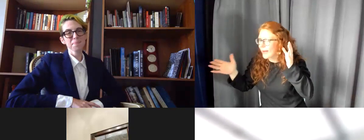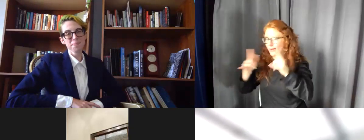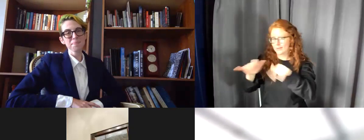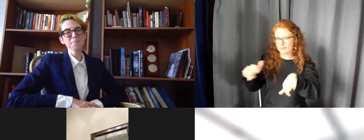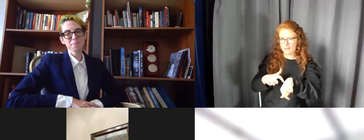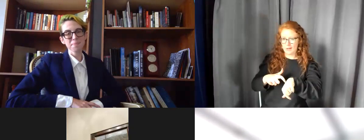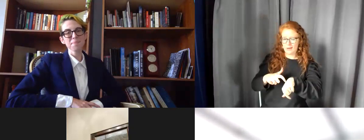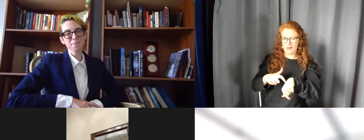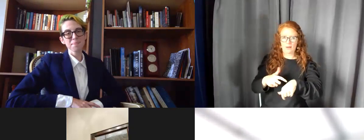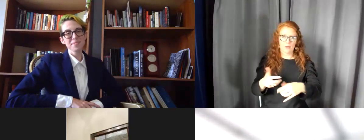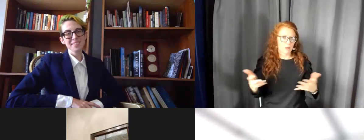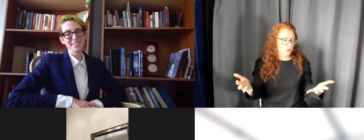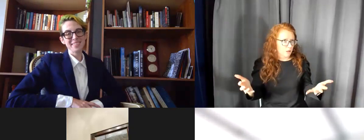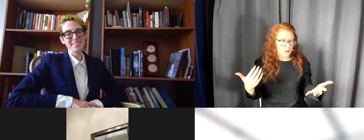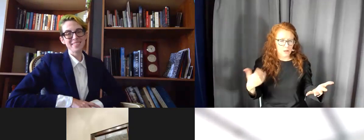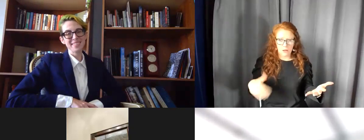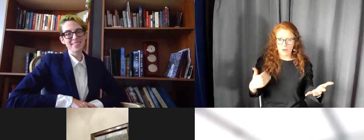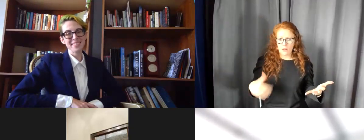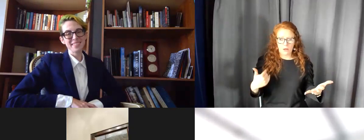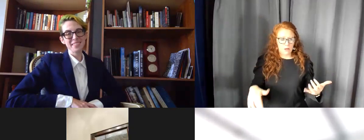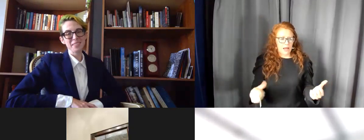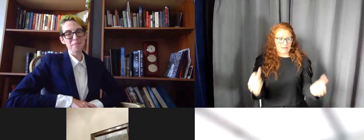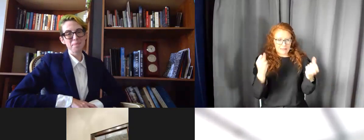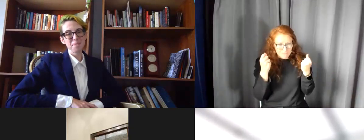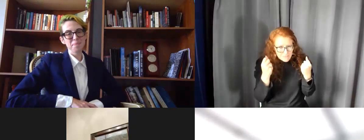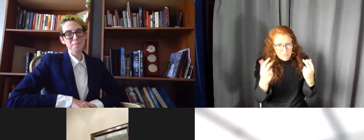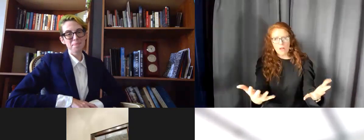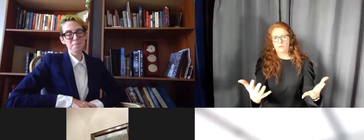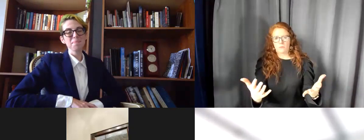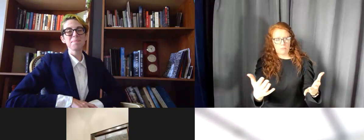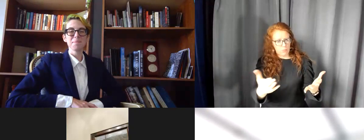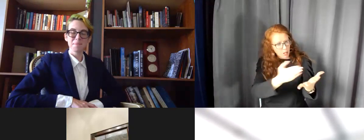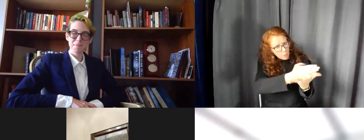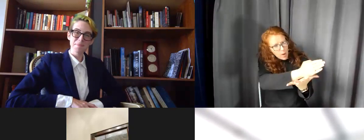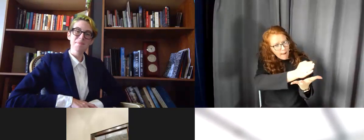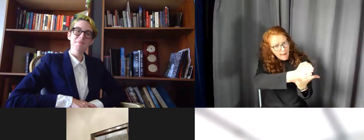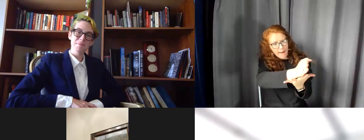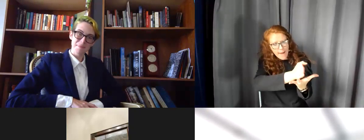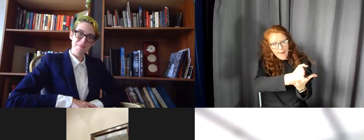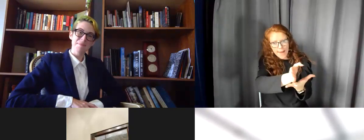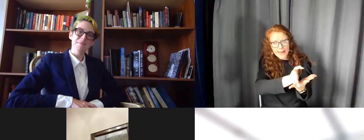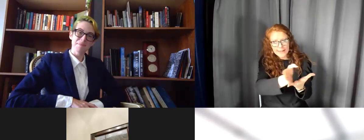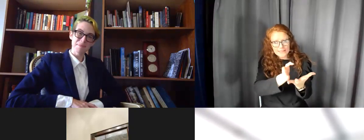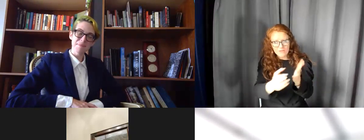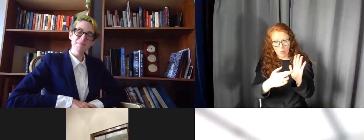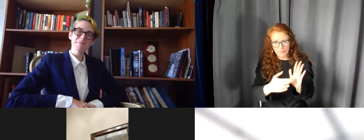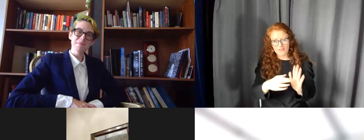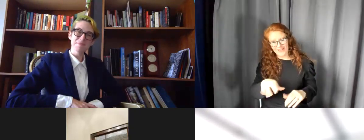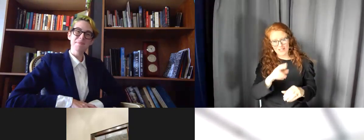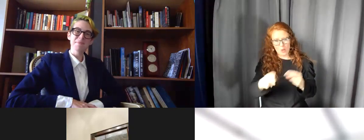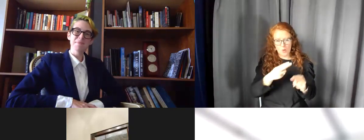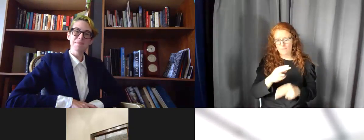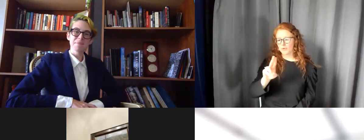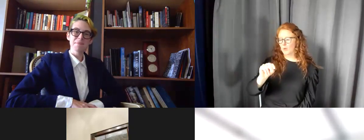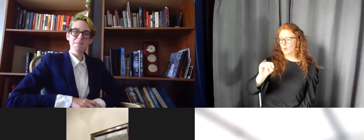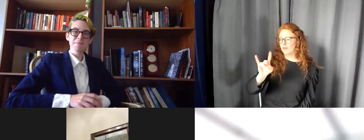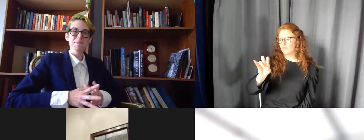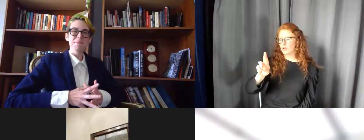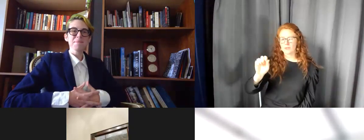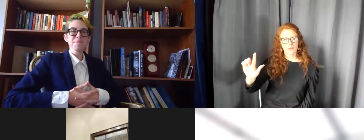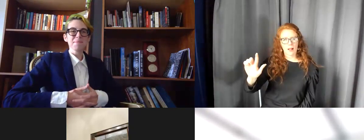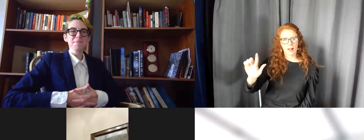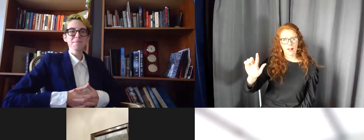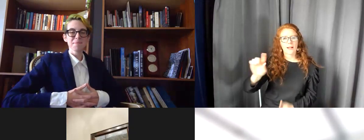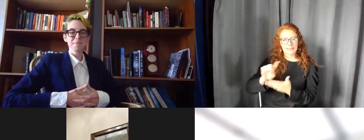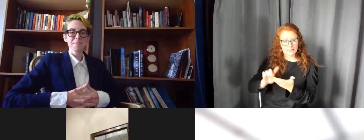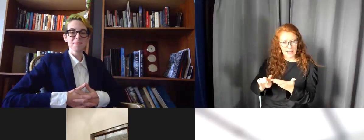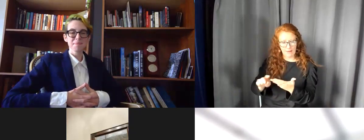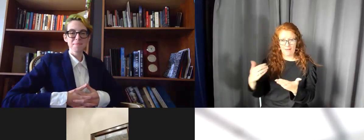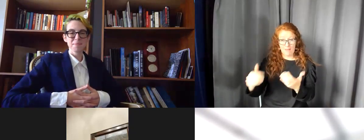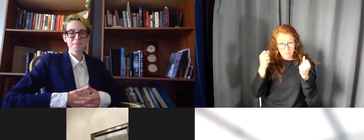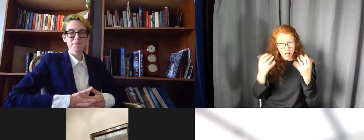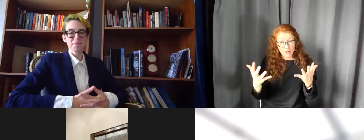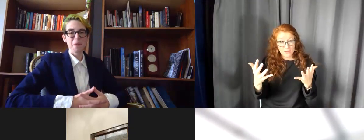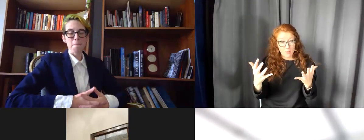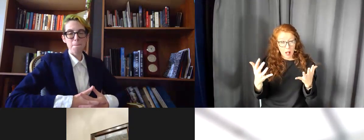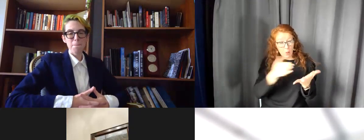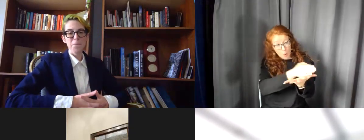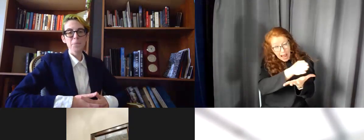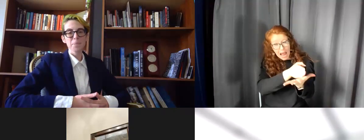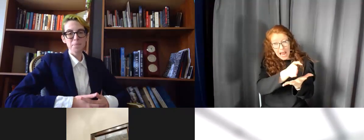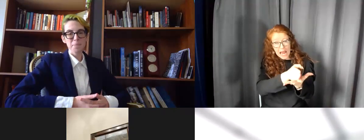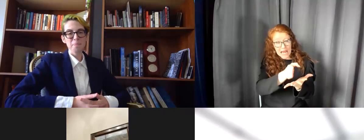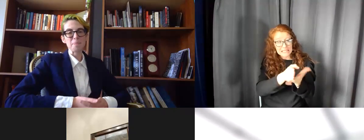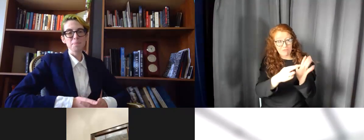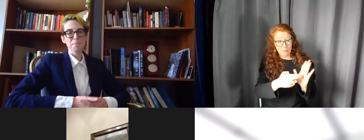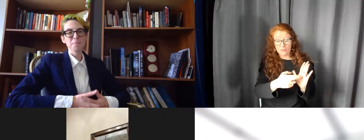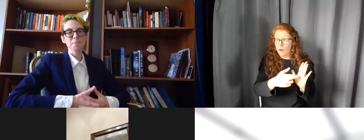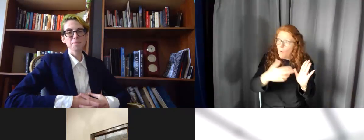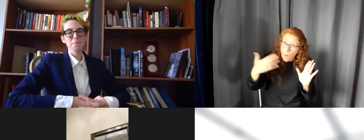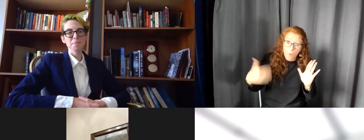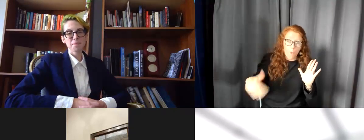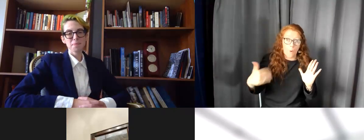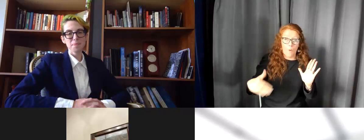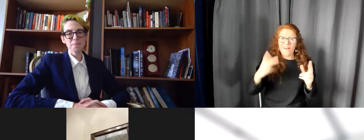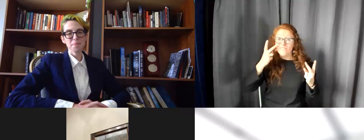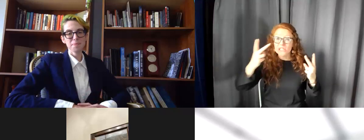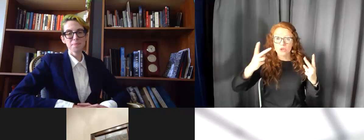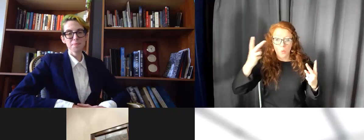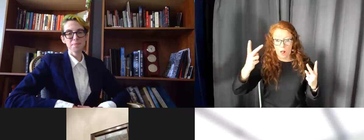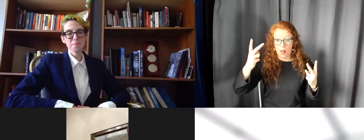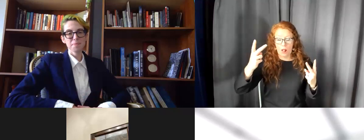Jordan Radford: having that having multiple means of representation which is a term from universal design, which I think everyone should learn about multiple means of representation, reaches the most audience. You have a visual format. You have the added audio.